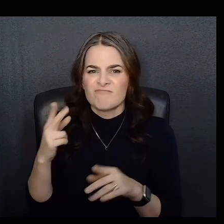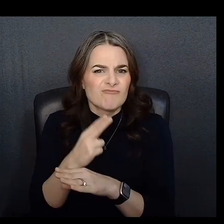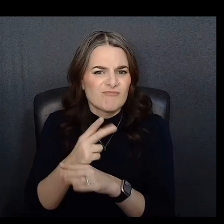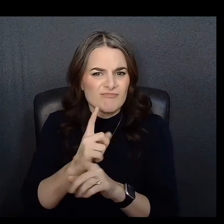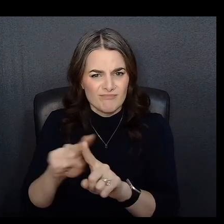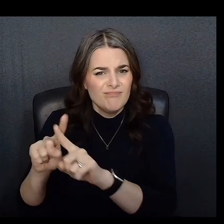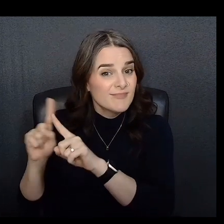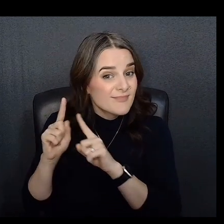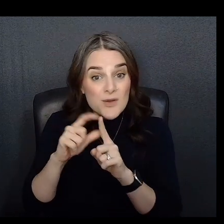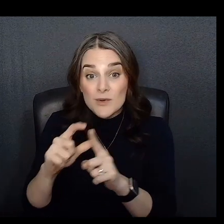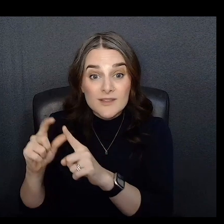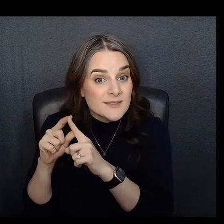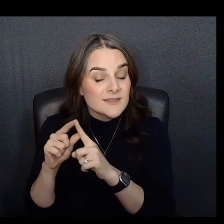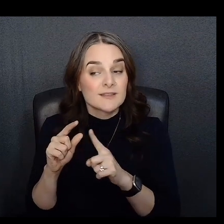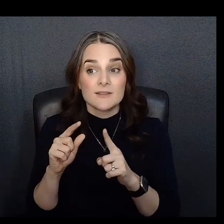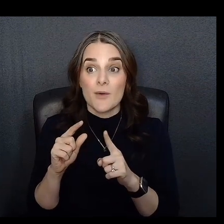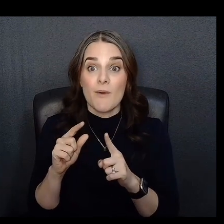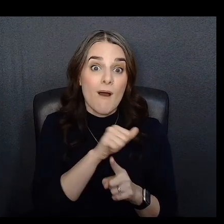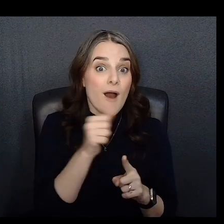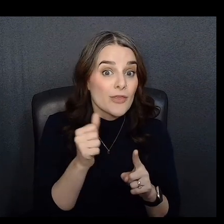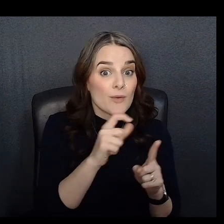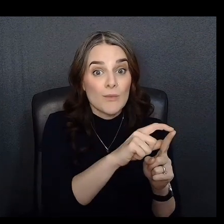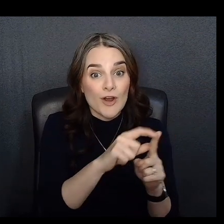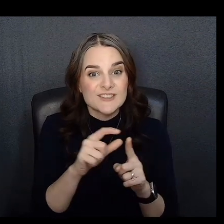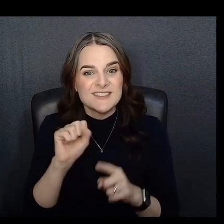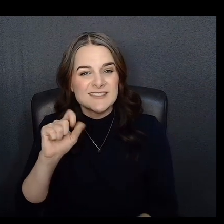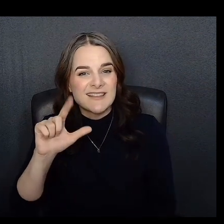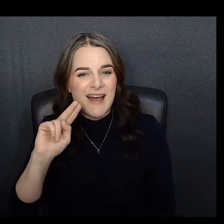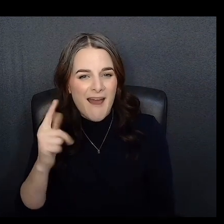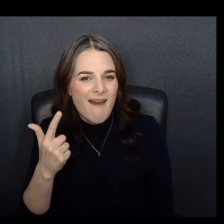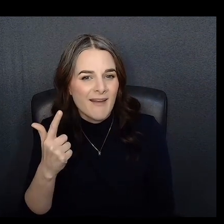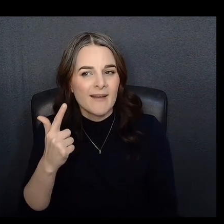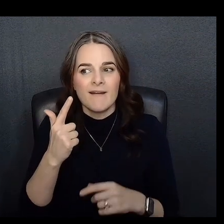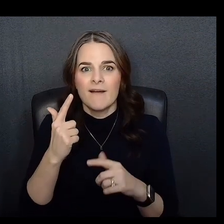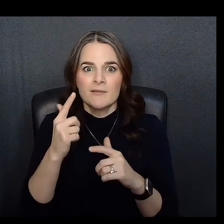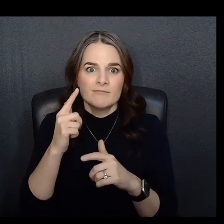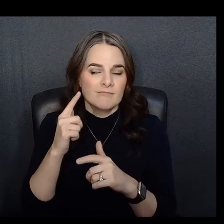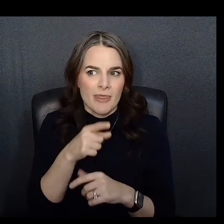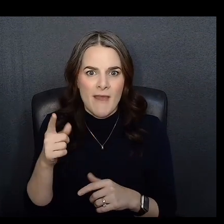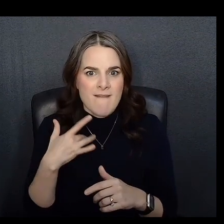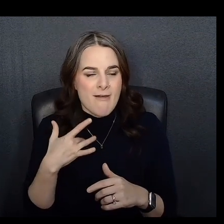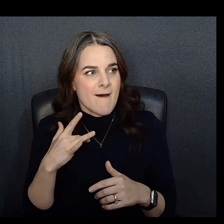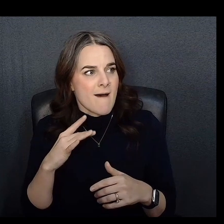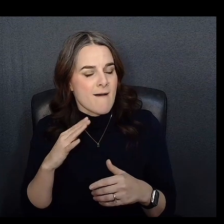So that's where other types of words and slang can fit. It helps students fit in and relate to their peers.